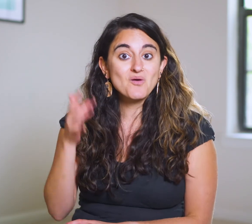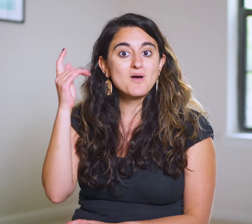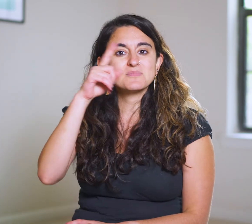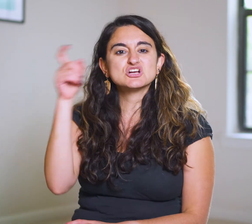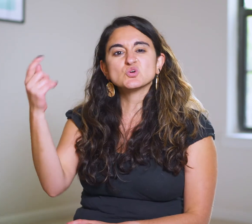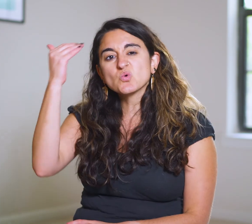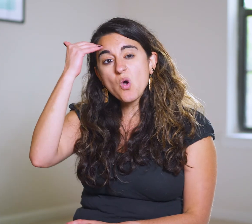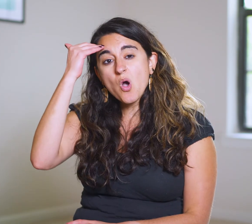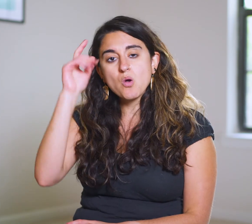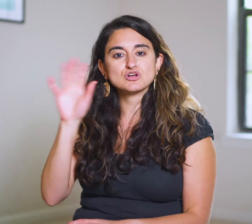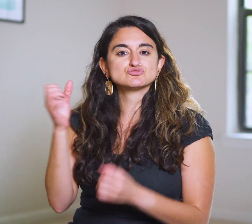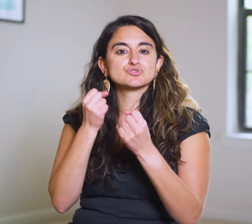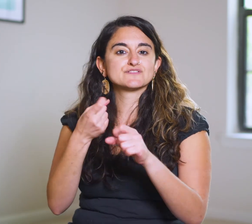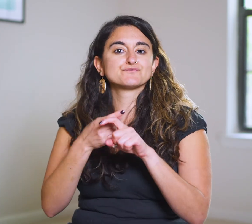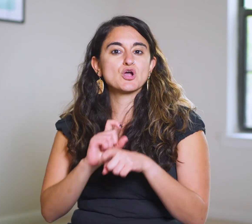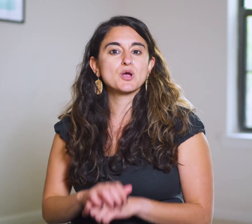but because he knows the source of his strength lies